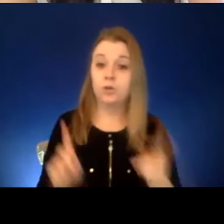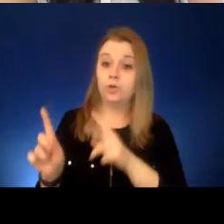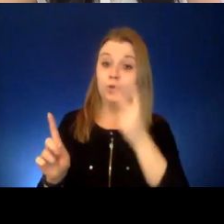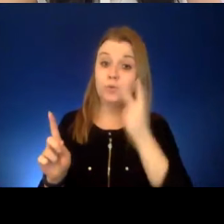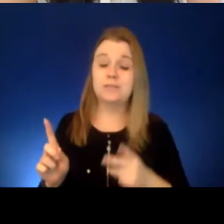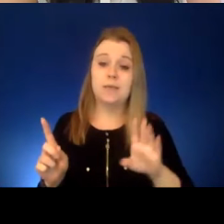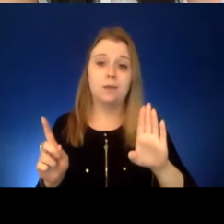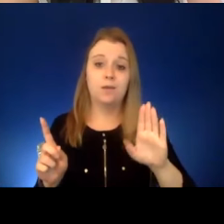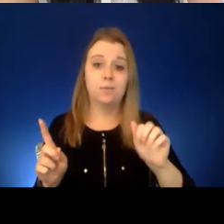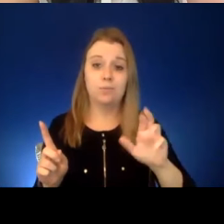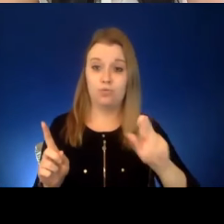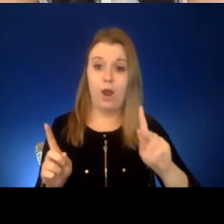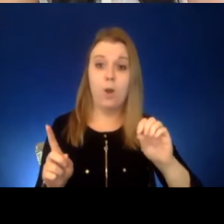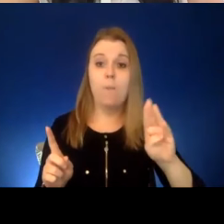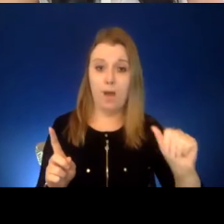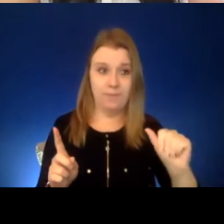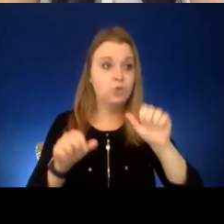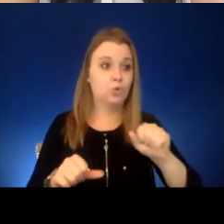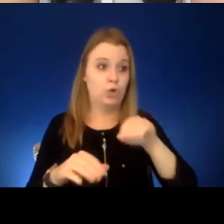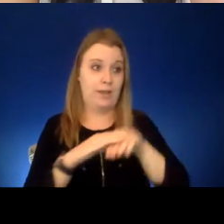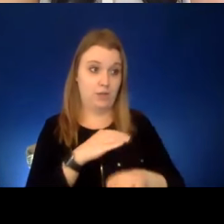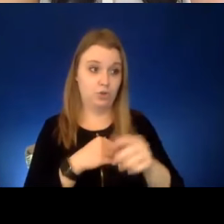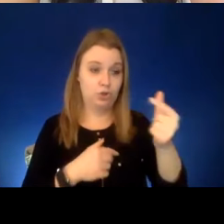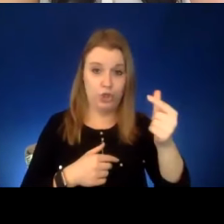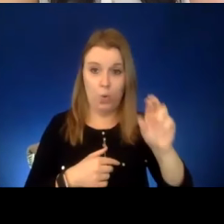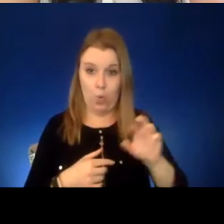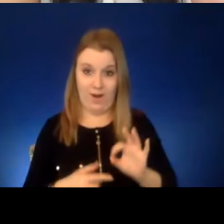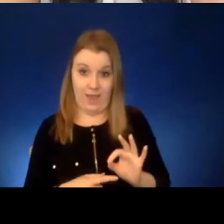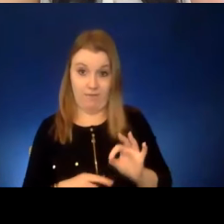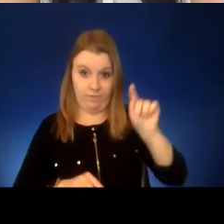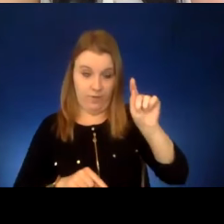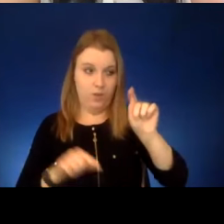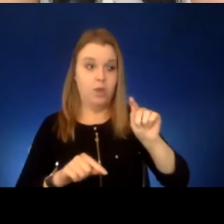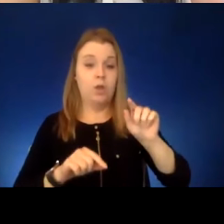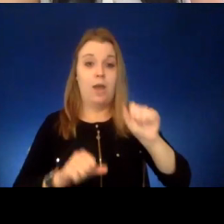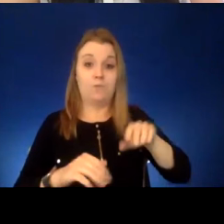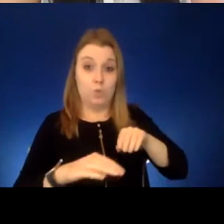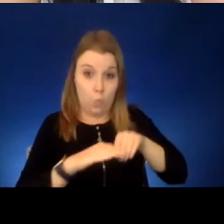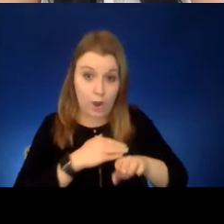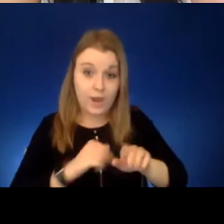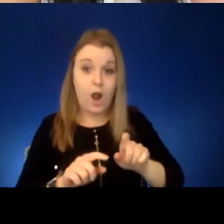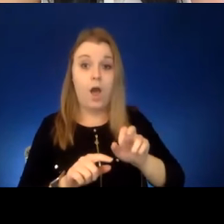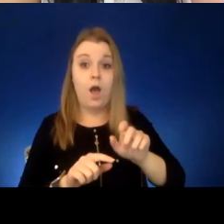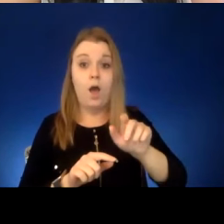you could enter through G Street or F Street entrances. You'd have to walk all the way in across the atrium, up a flight of stairs,